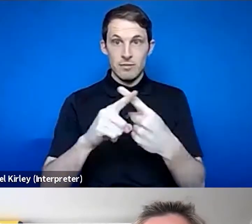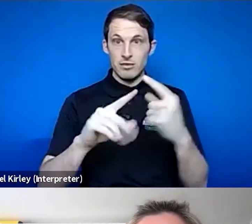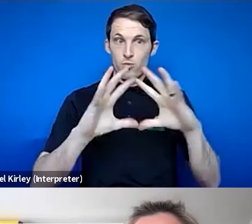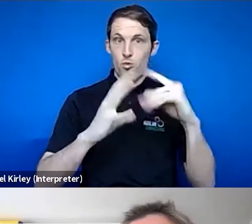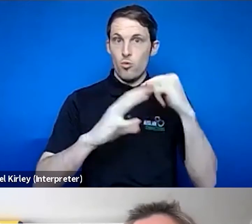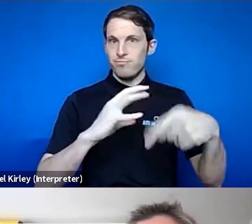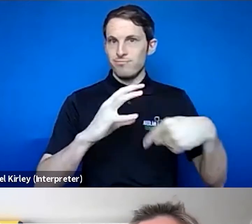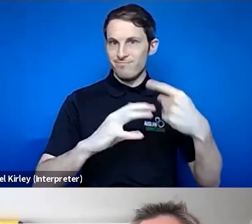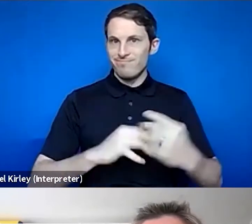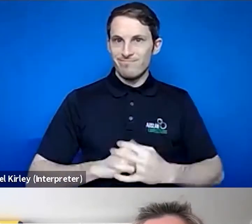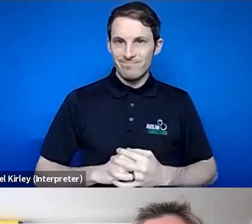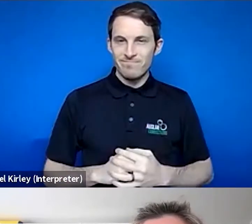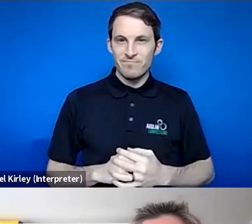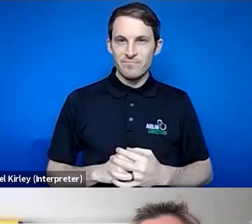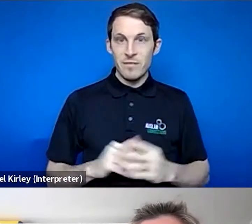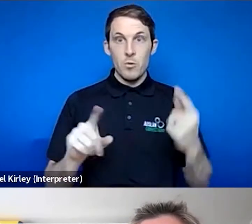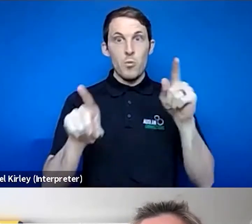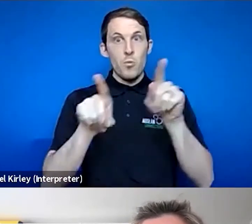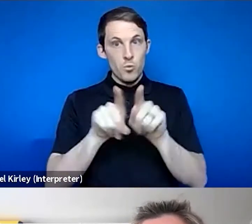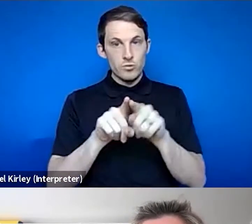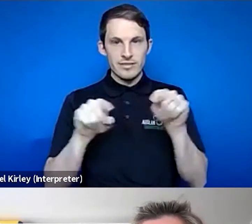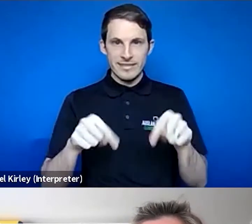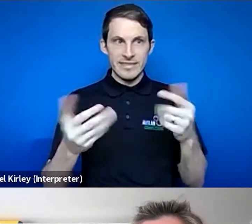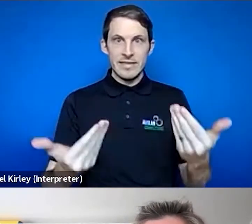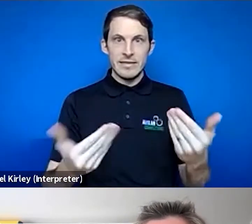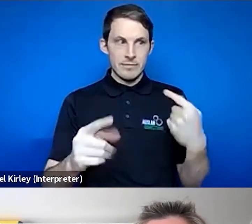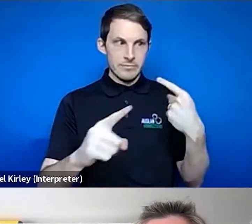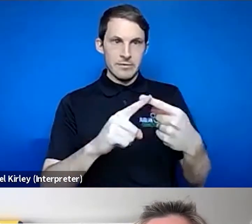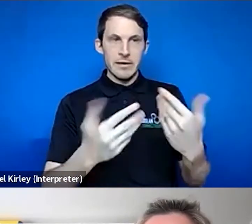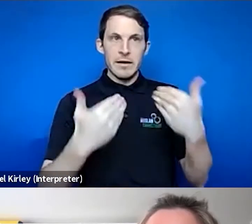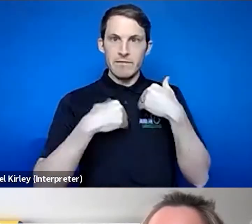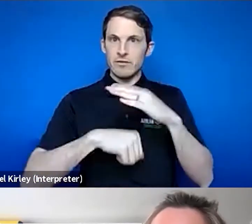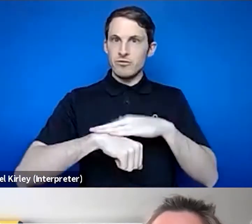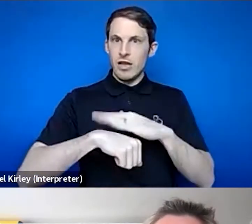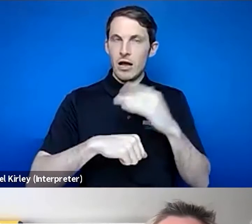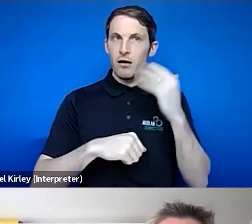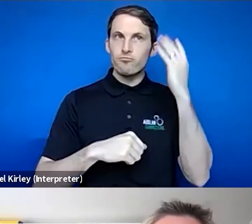also provided us with an opportunity to pause and reflect and if we are brave enough and